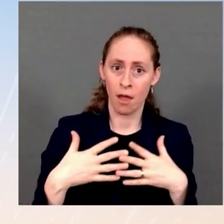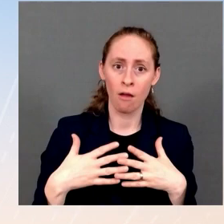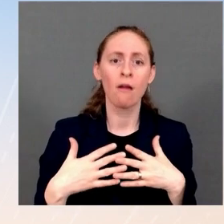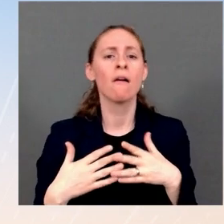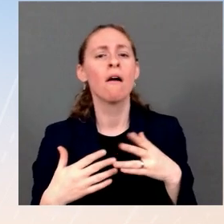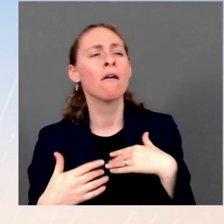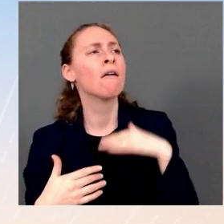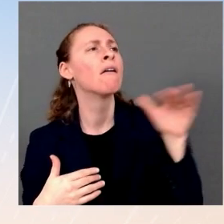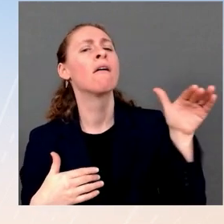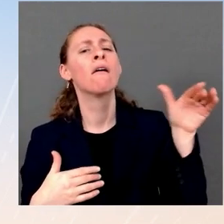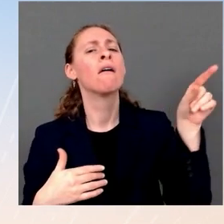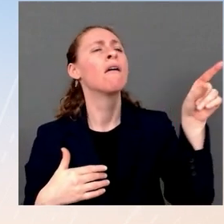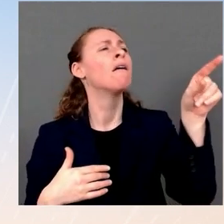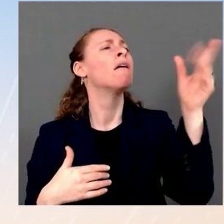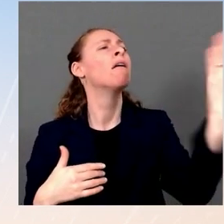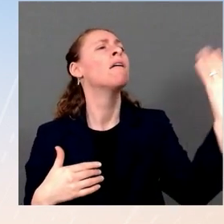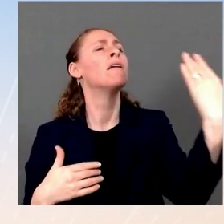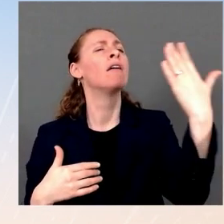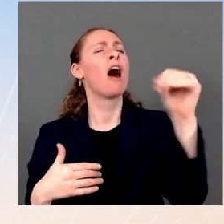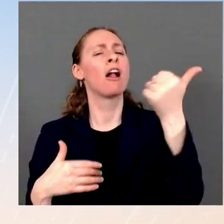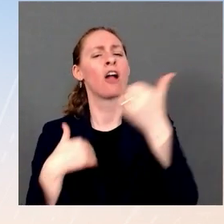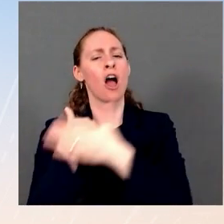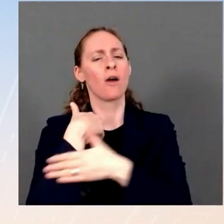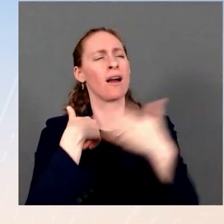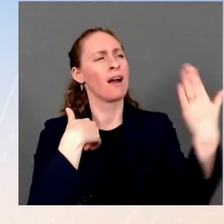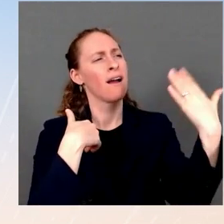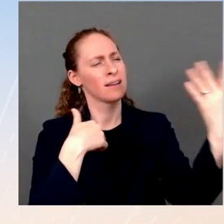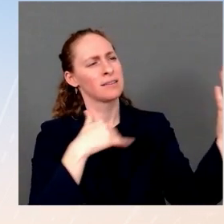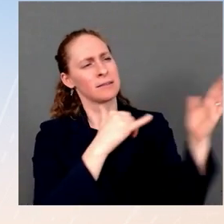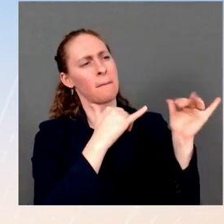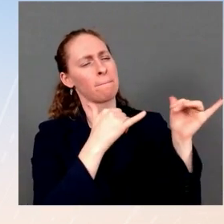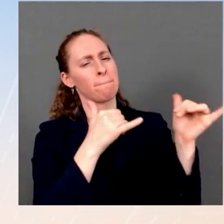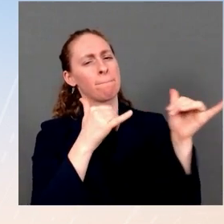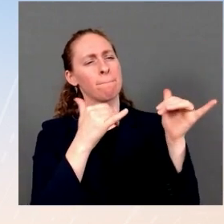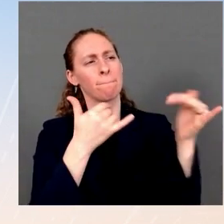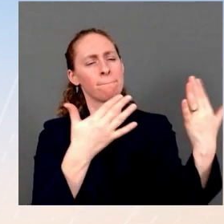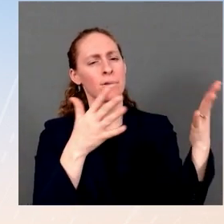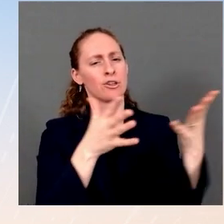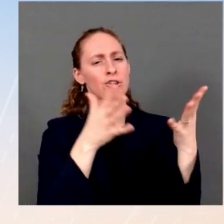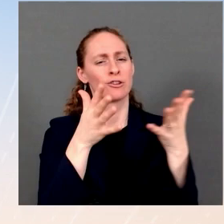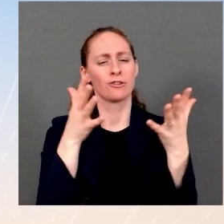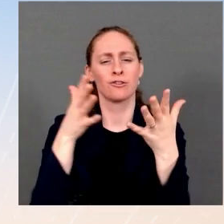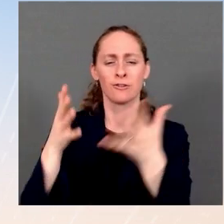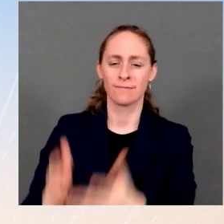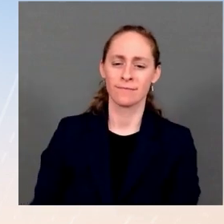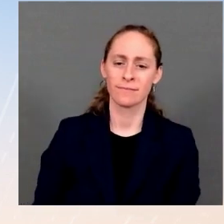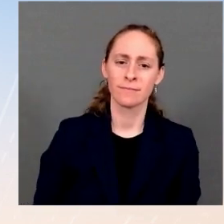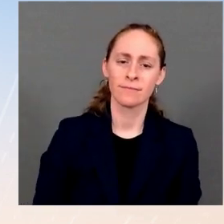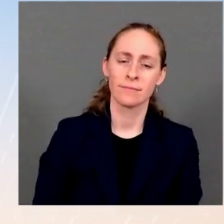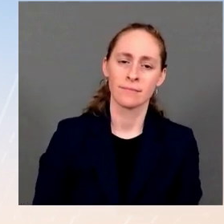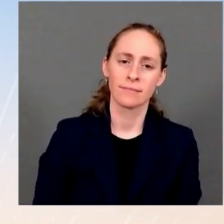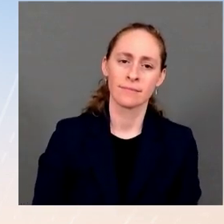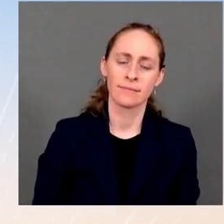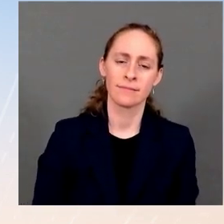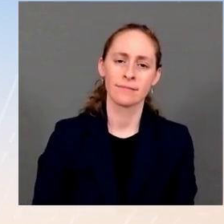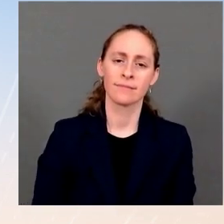which is going through transition, we've sit- -- we've been at the table -- and this is because of the leadership of the President and the Vice President --